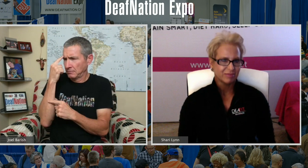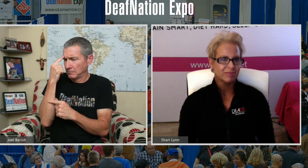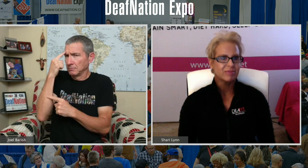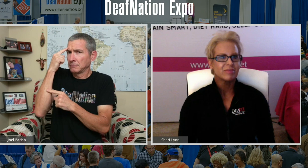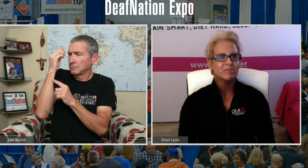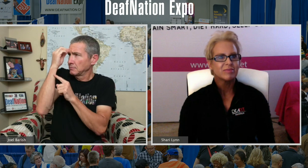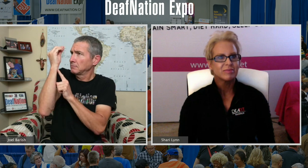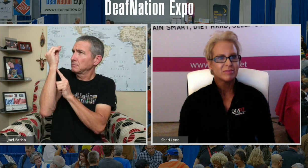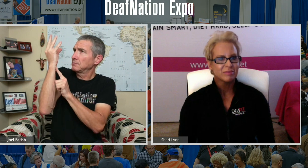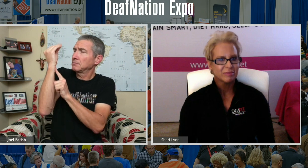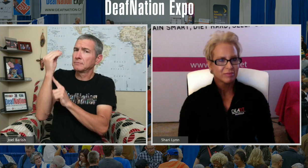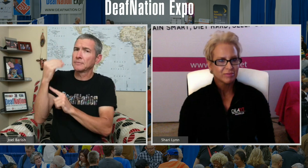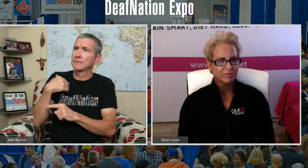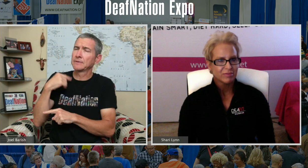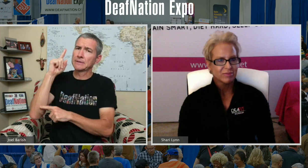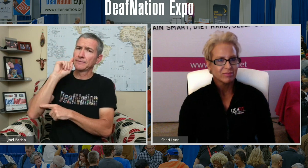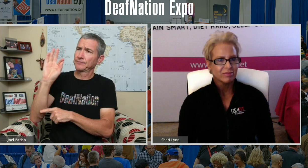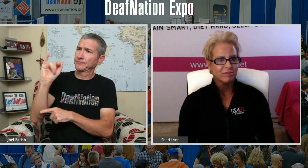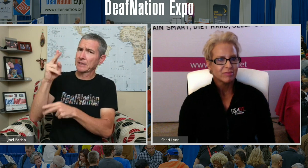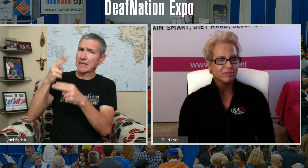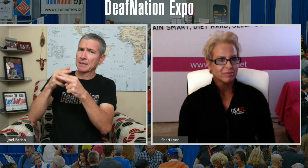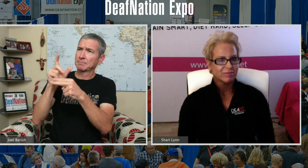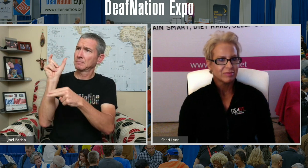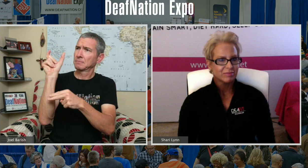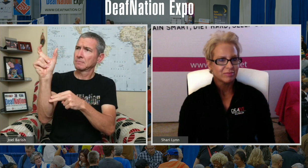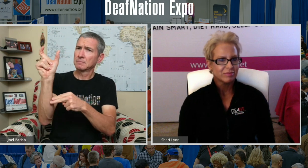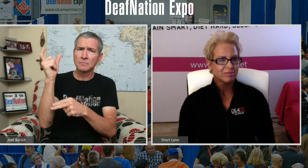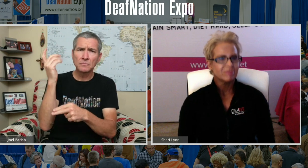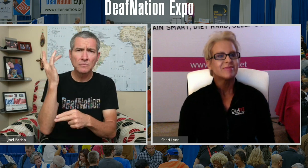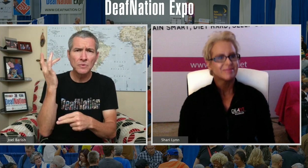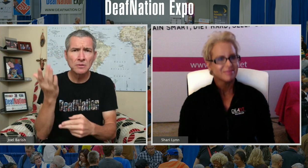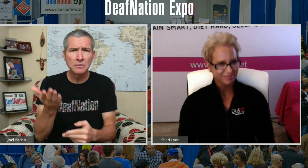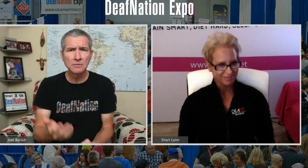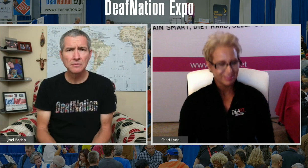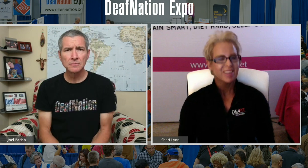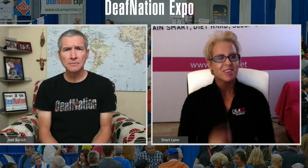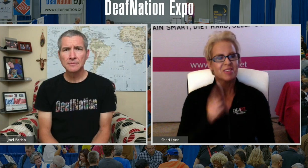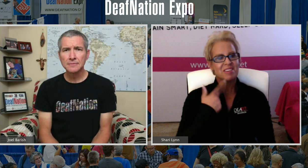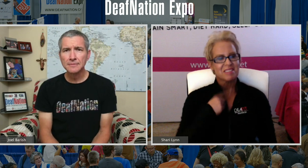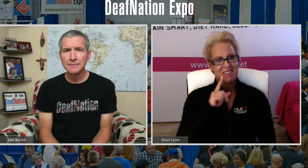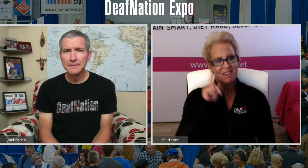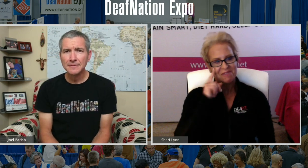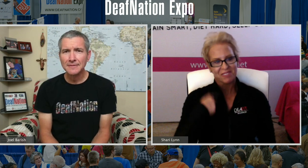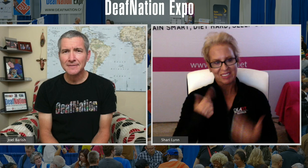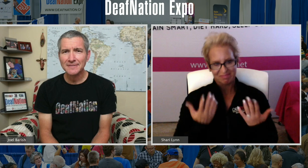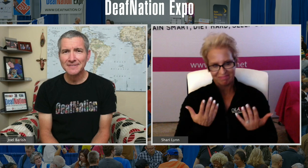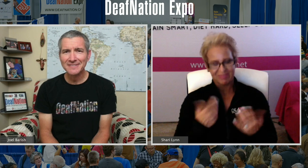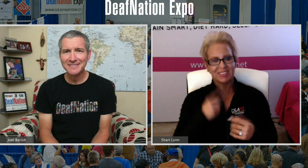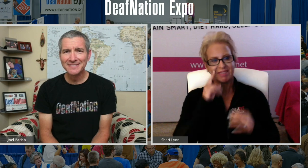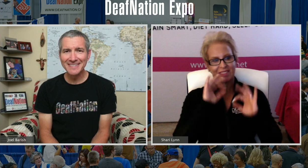What made you think of starting DeaFIT? Why the name? Well, I’m Deaf.